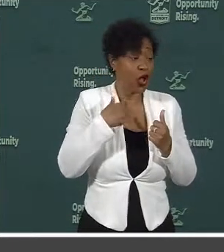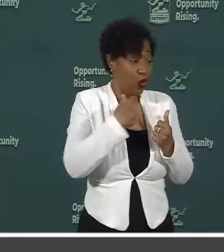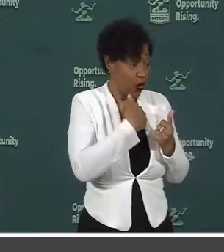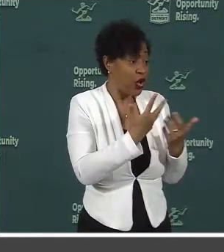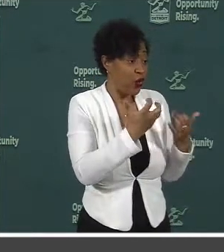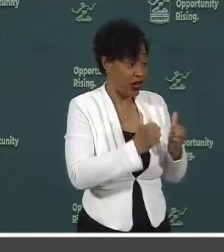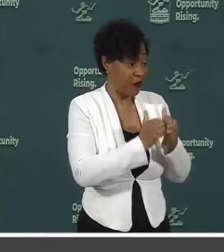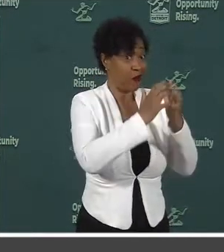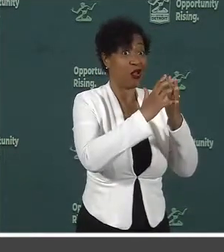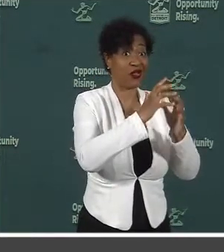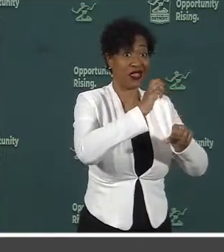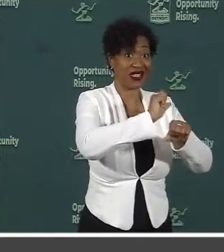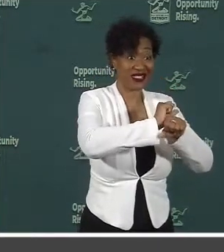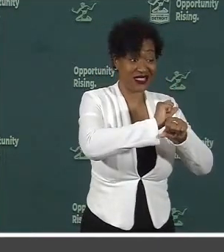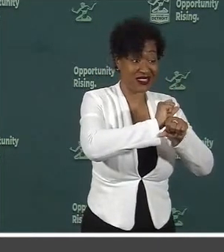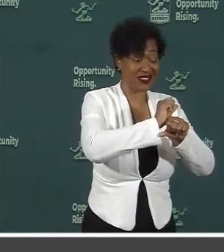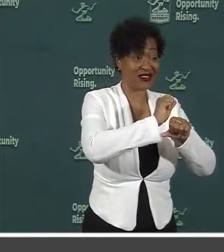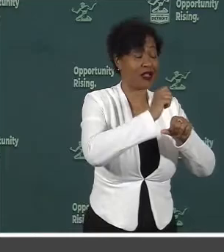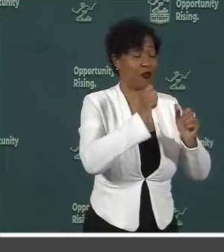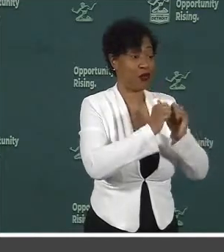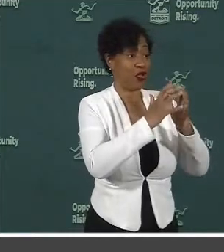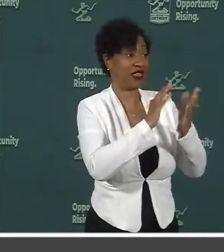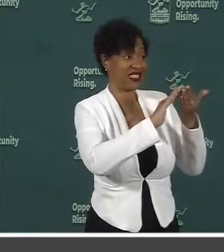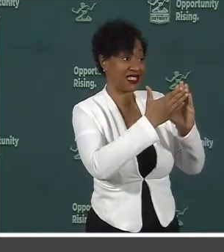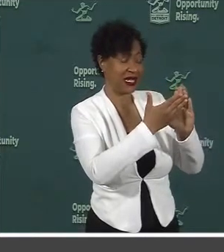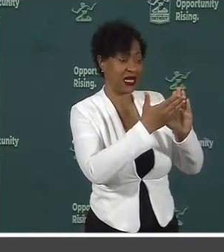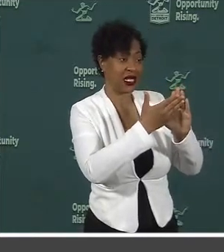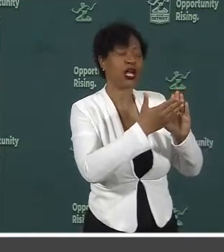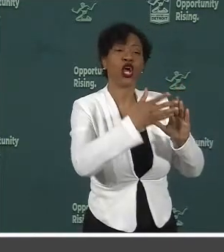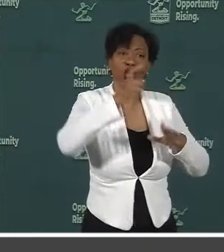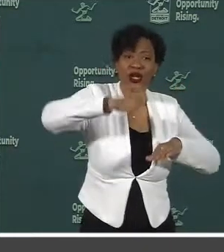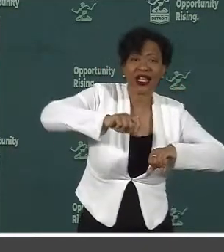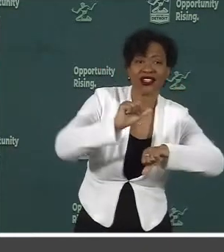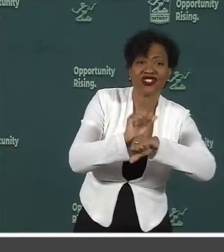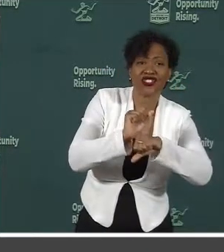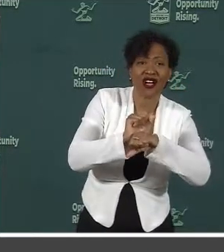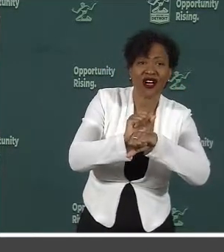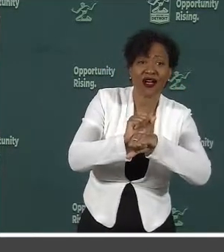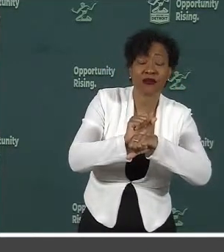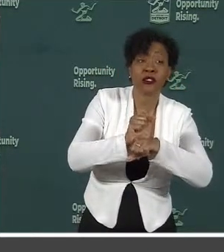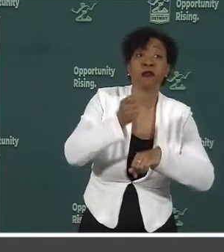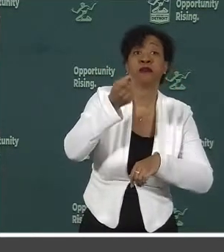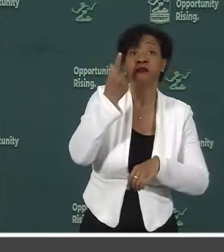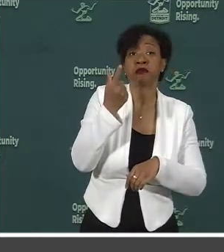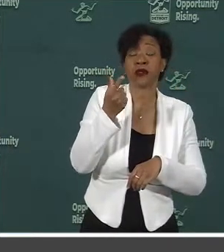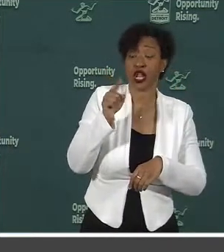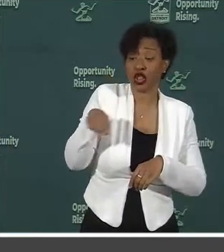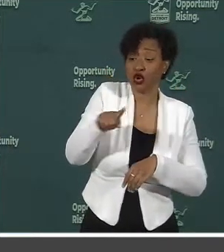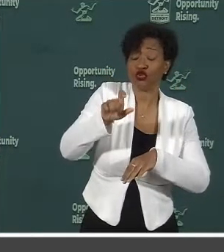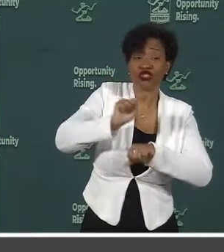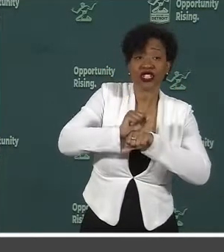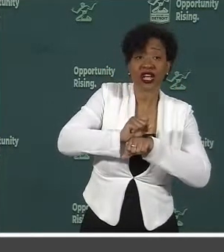JOBS FILLED AND 50 PERCENT OF THOSE JOBS REQUIRE POST HIGH SCHOOL TRAINING SO WHAT WE DO